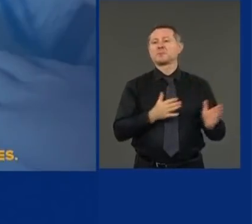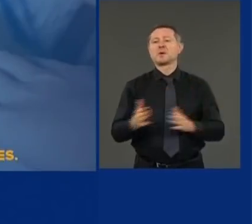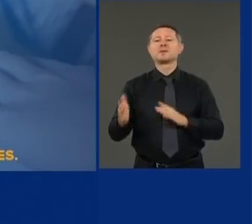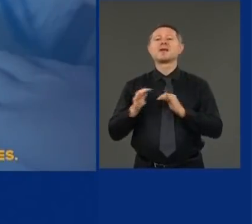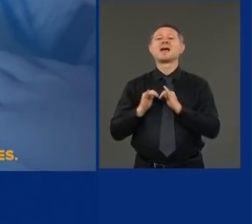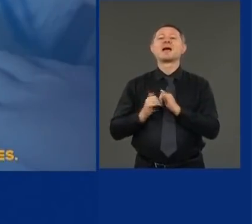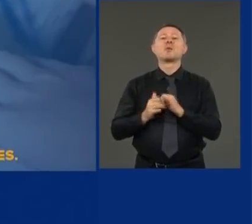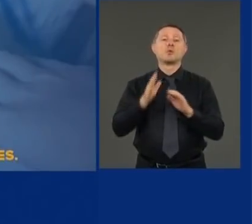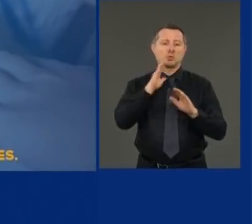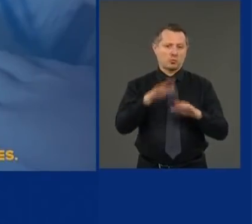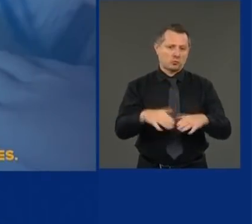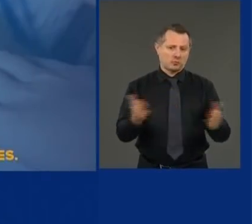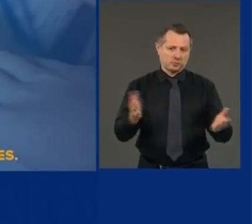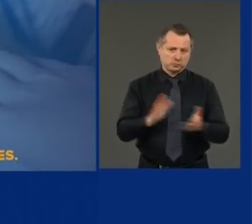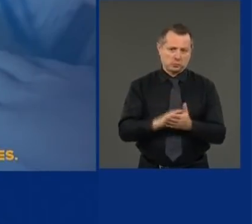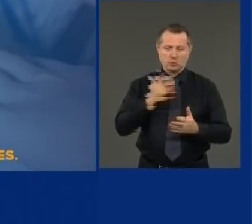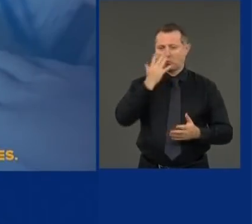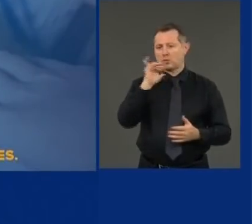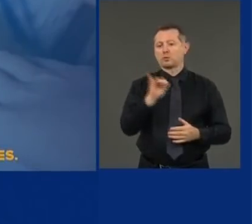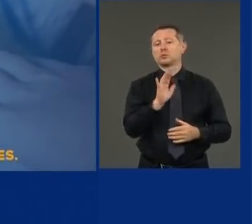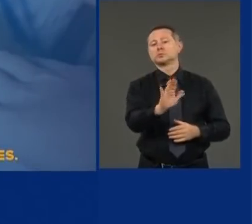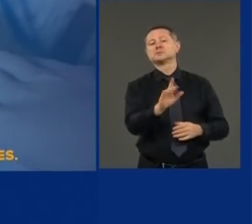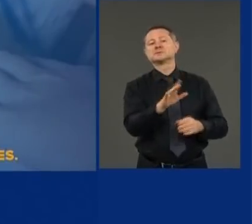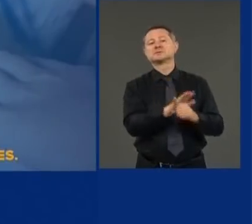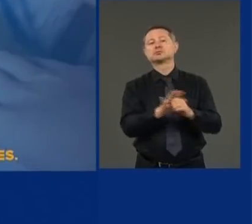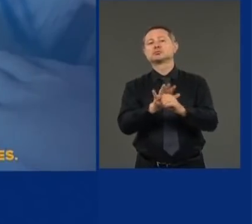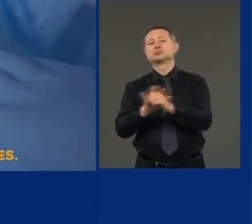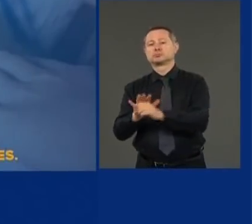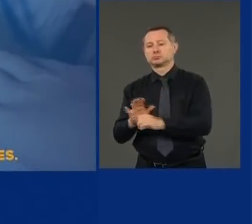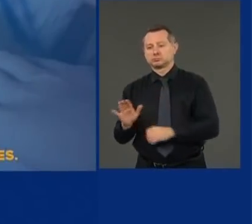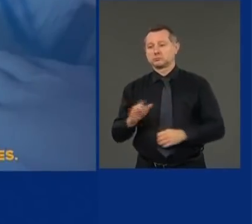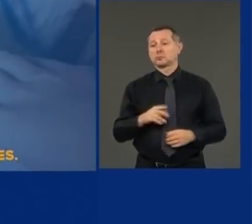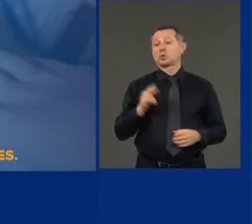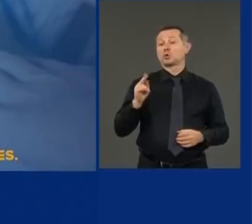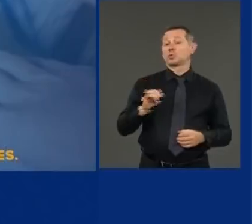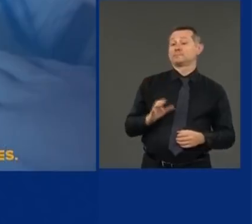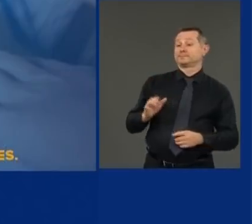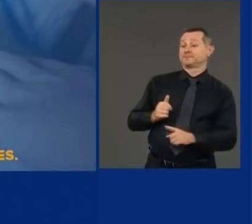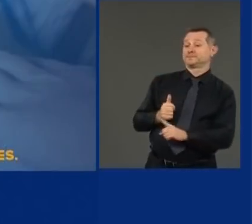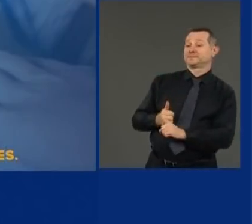SCHOOL LOOK LIKE IN THE, QUOTE/UNQUOTE, NEW NORMAL. SO WE'VE ASKED EVERY SCHOOL DISTRICT TO COME UP WITH A PLAN